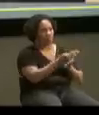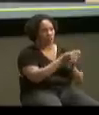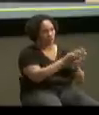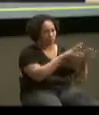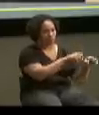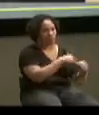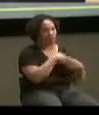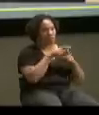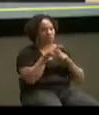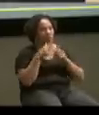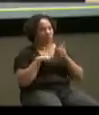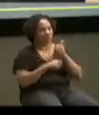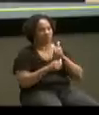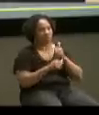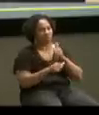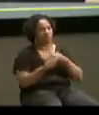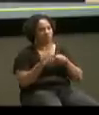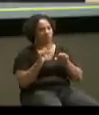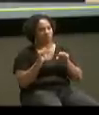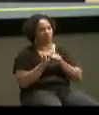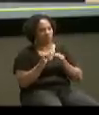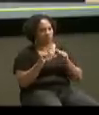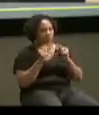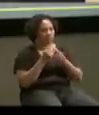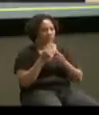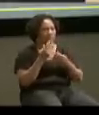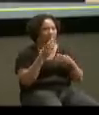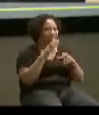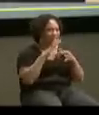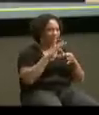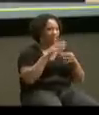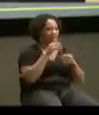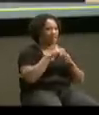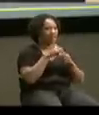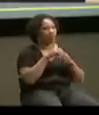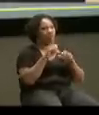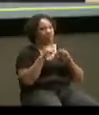TO THAT END WE HAVE SEVERAL WORKING GROUPS THAT ARE